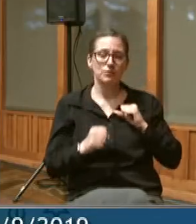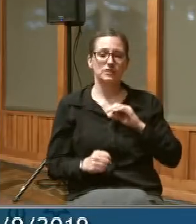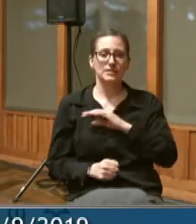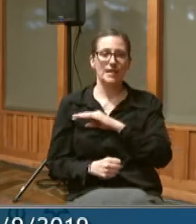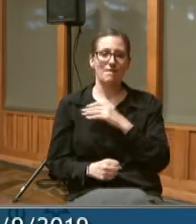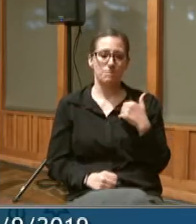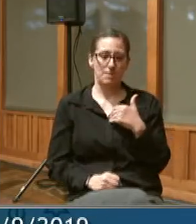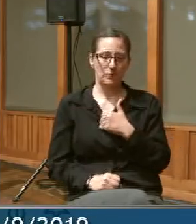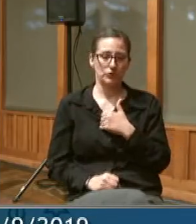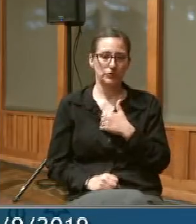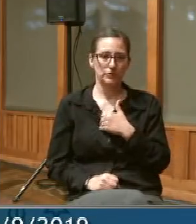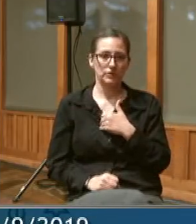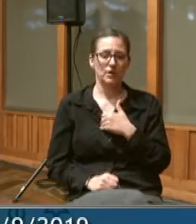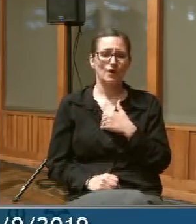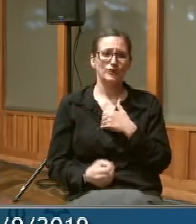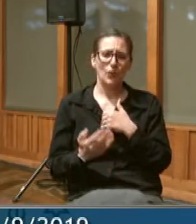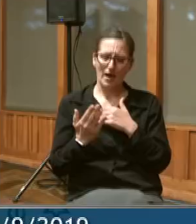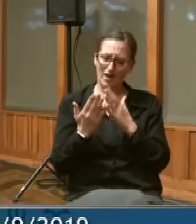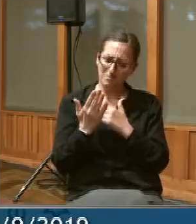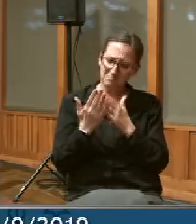OF THAT EXERCISING COMMUNITY AND SEVERAL VALUABLE STAFF